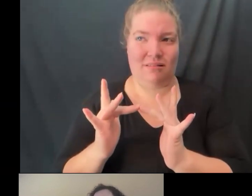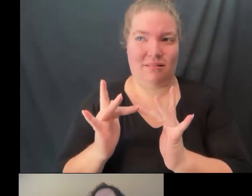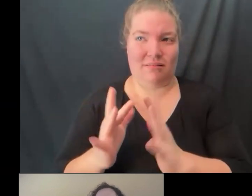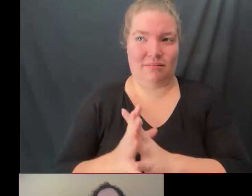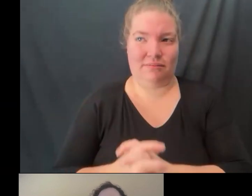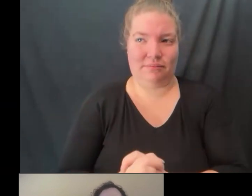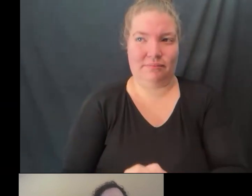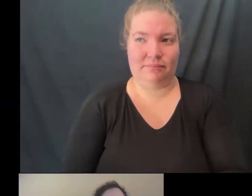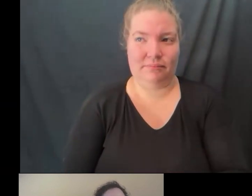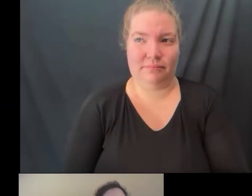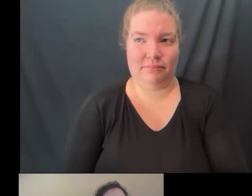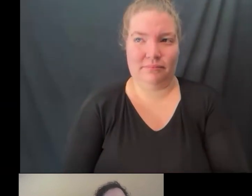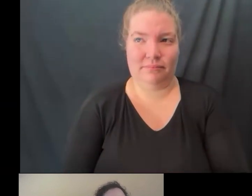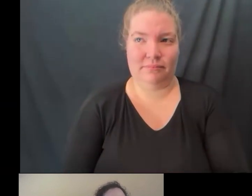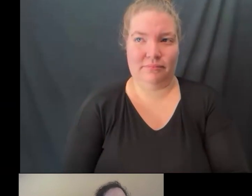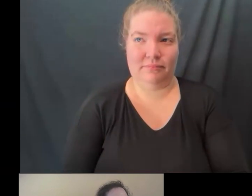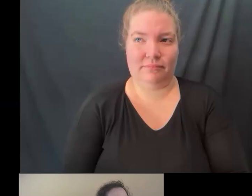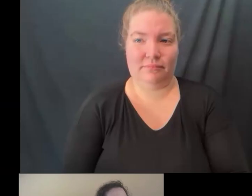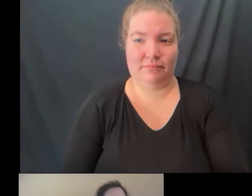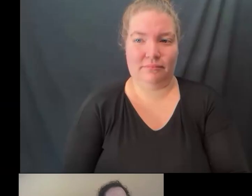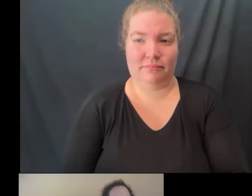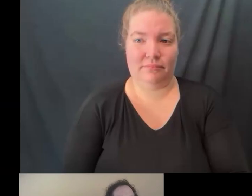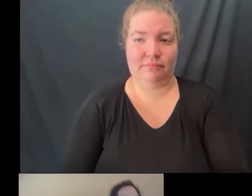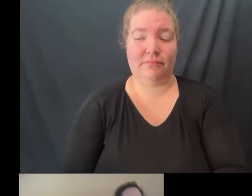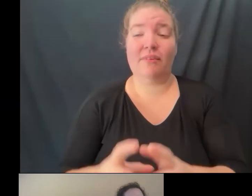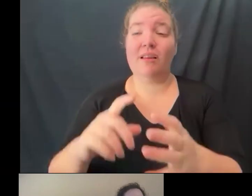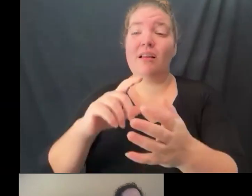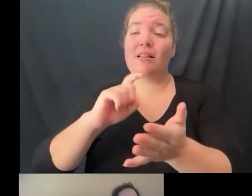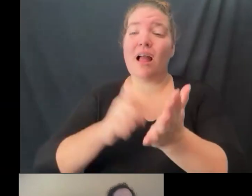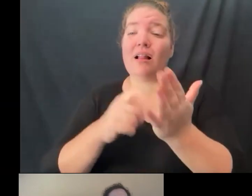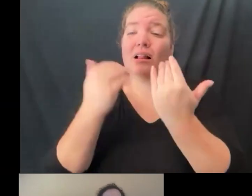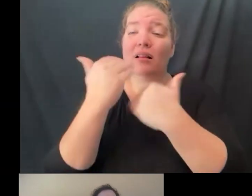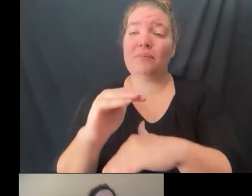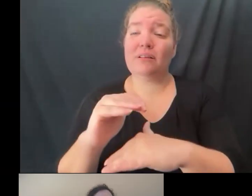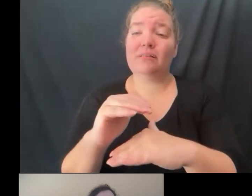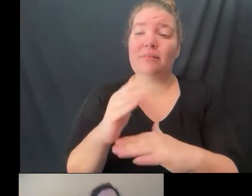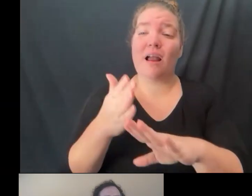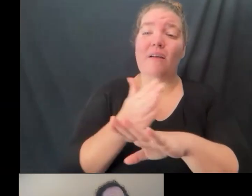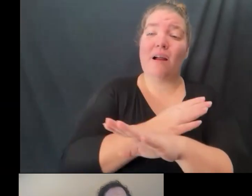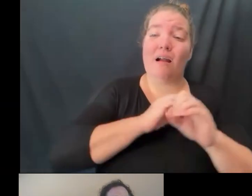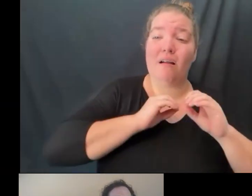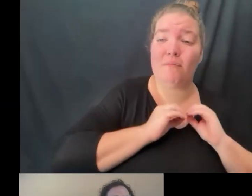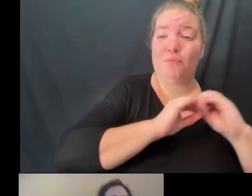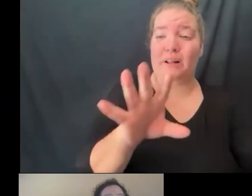that's covered elsewhere. Now there is an exclusion for anything that was published before the deadline that